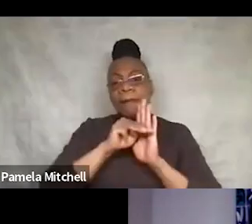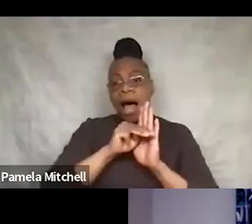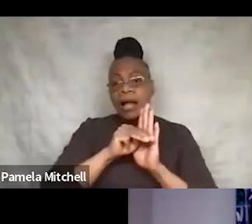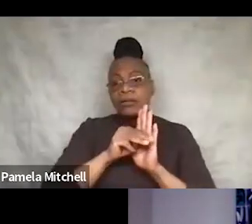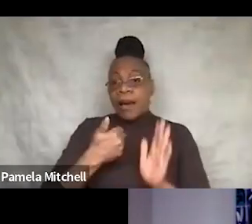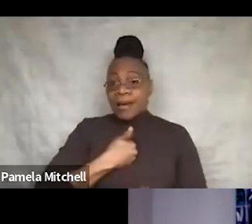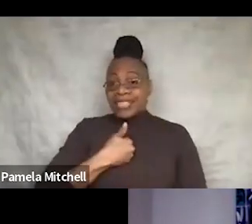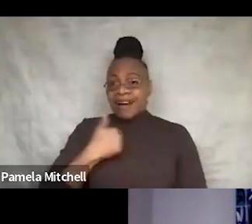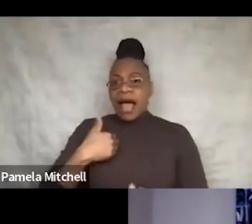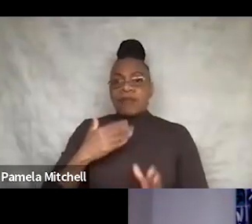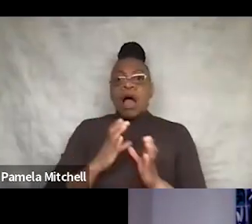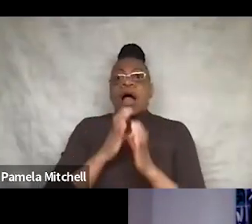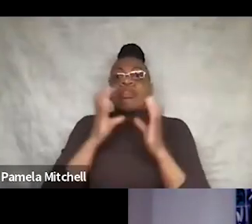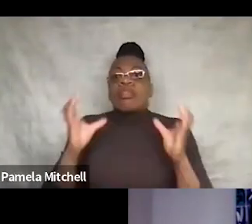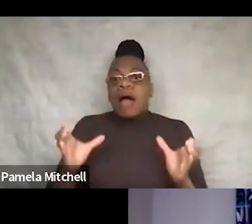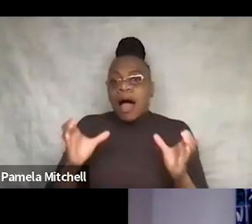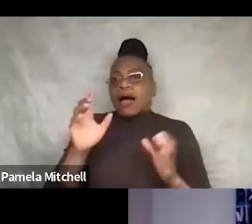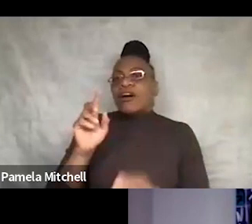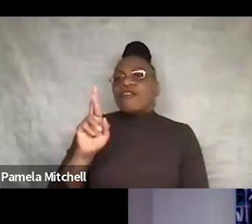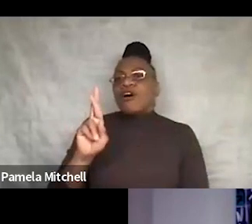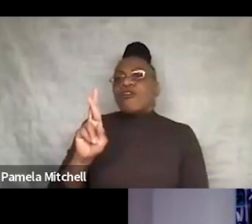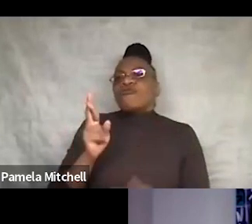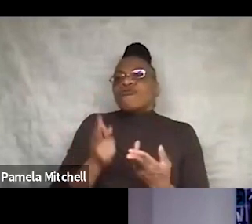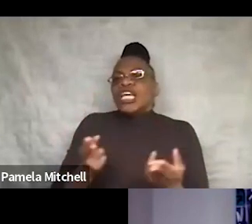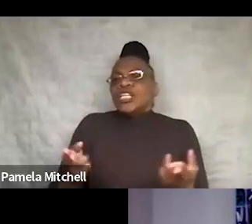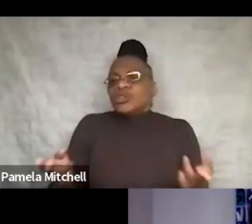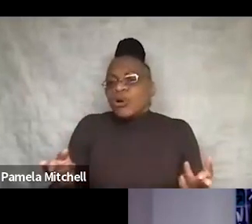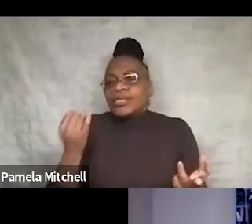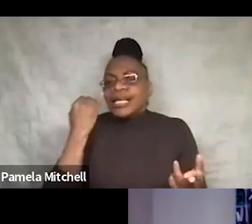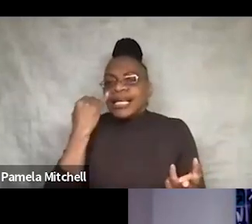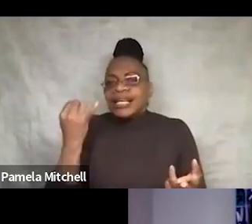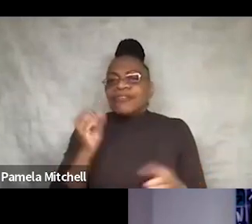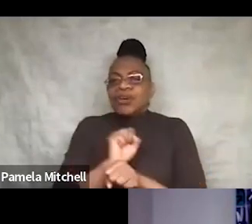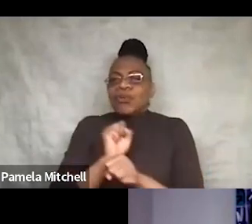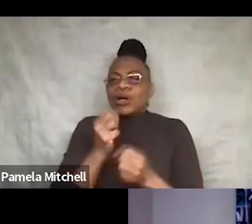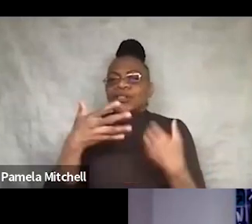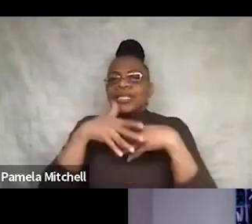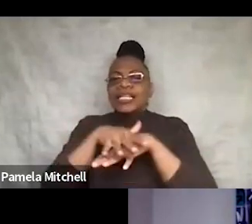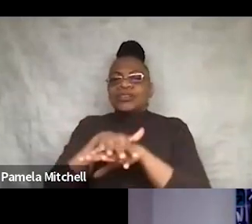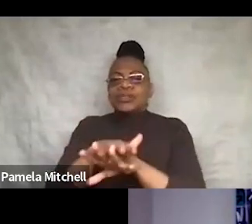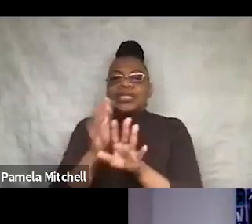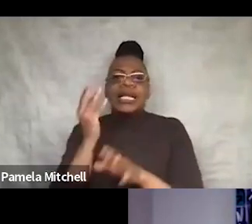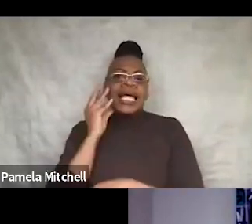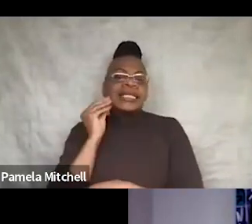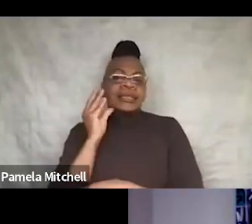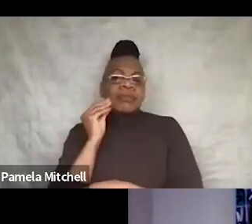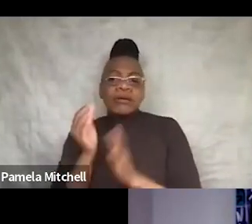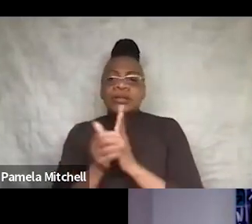so if anybody is working to integrate people with lived experience and expertise, feel free to reach out, I'm happy to share.